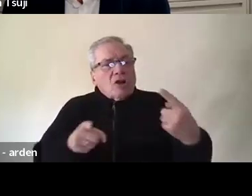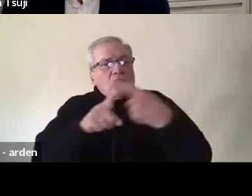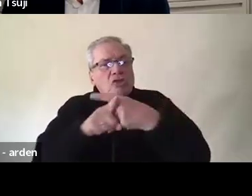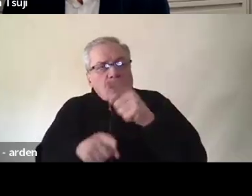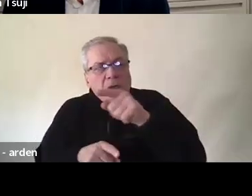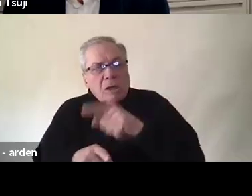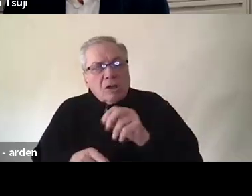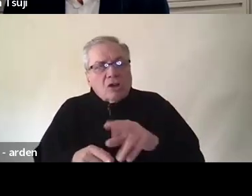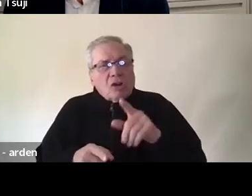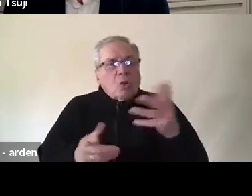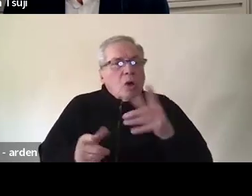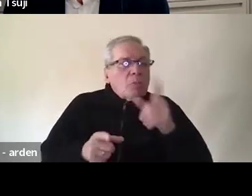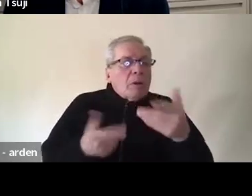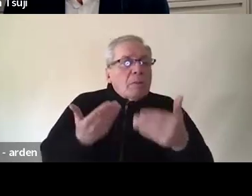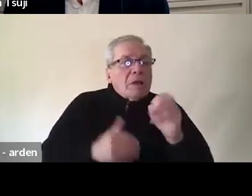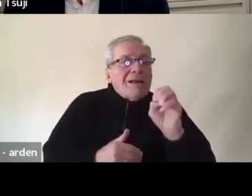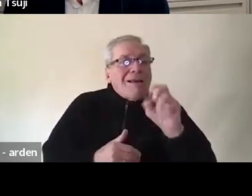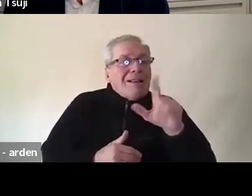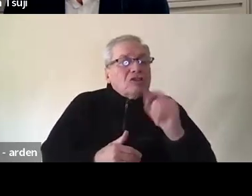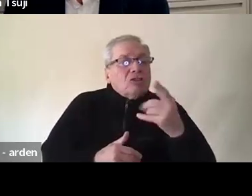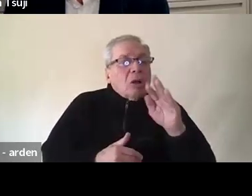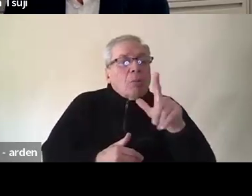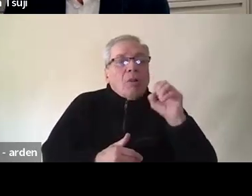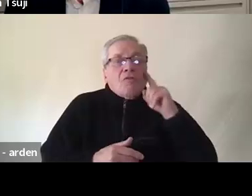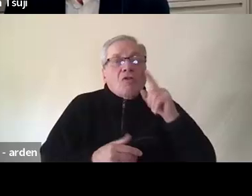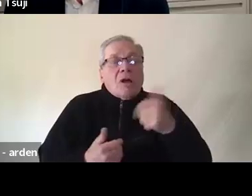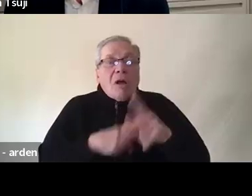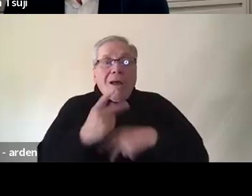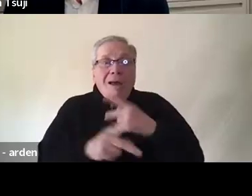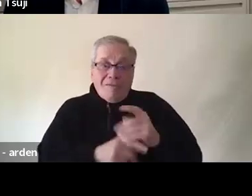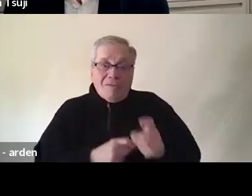or grants that they might be eligible and apply to. Secondly students usually have to meet